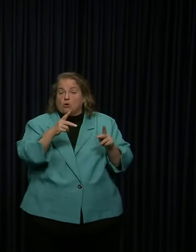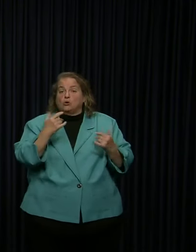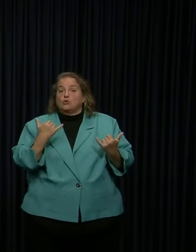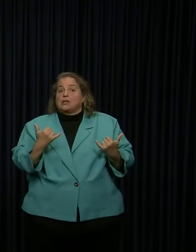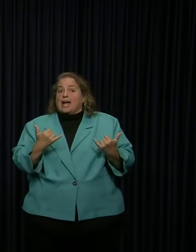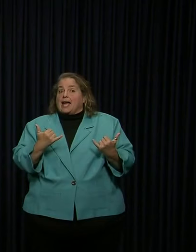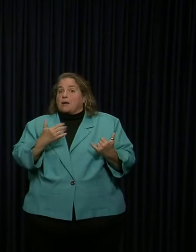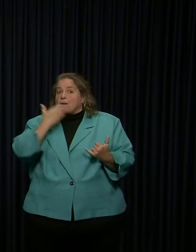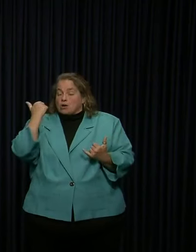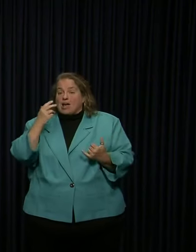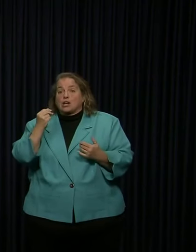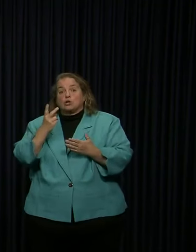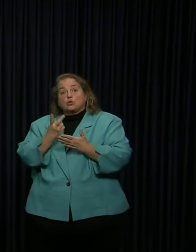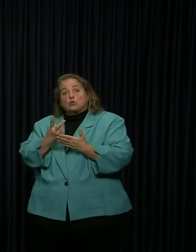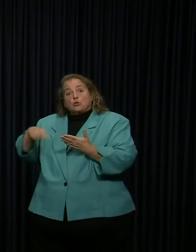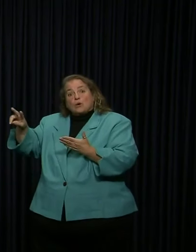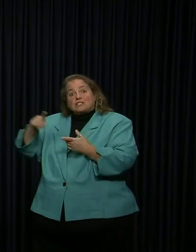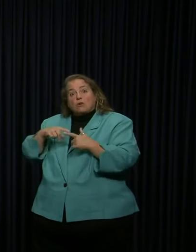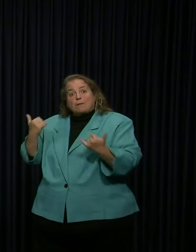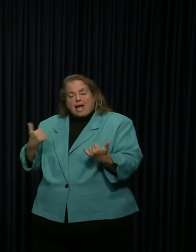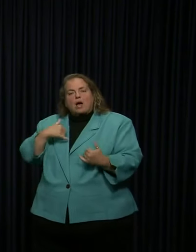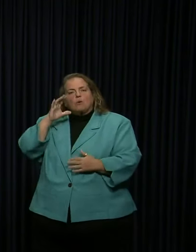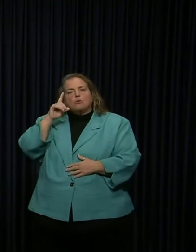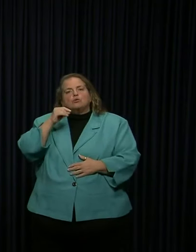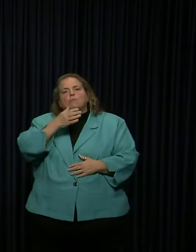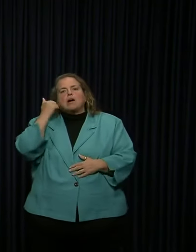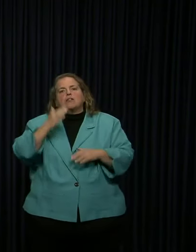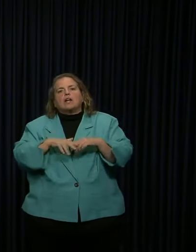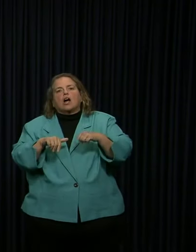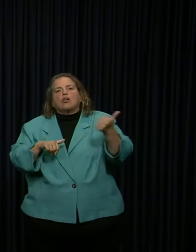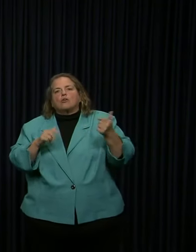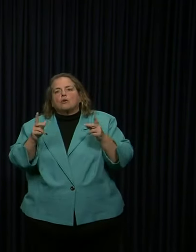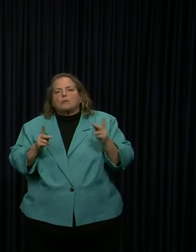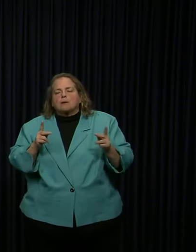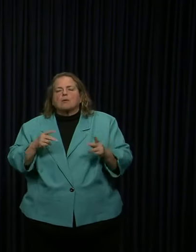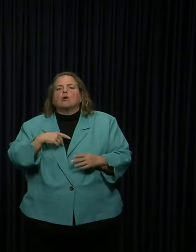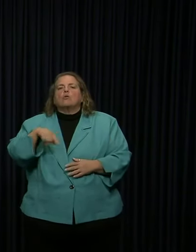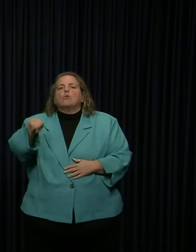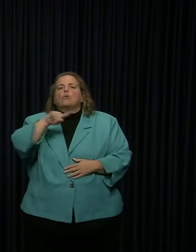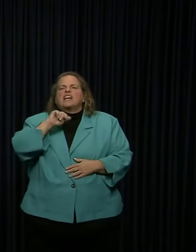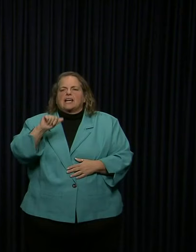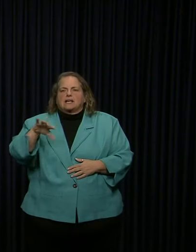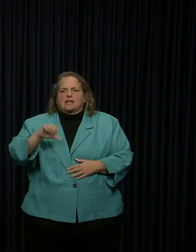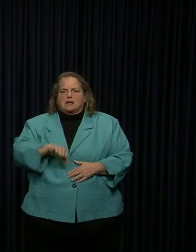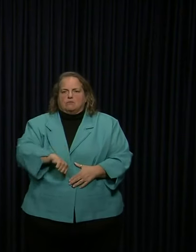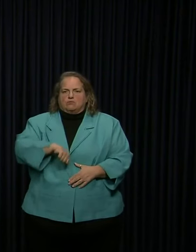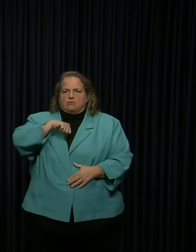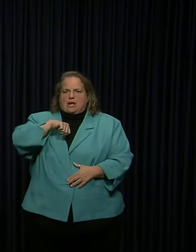IT'S THE VERY LOWEST LINE.